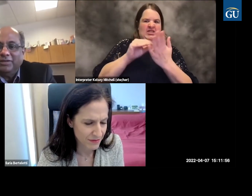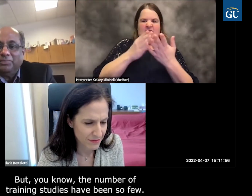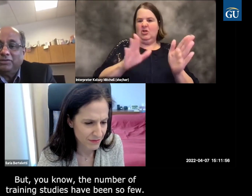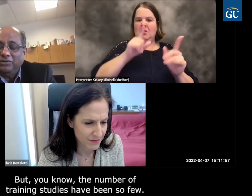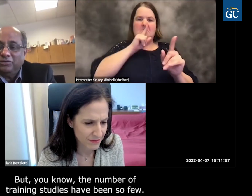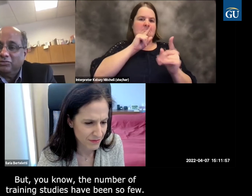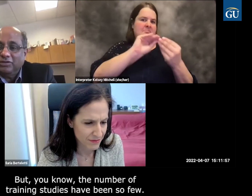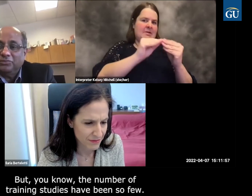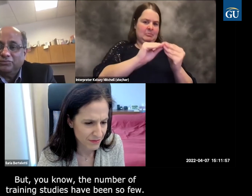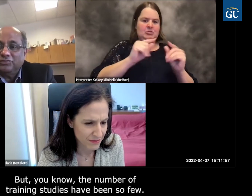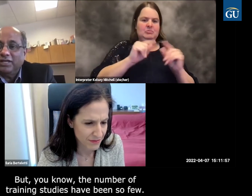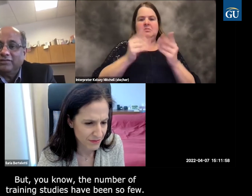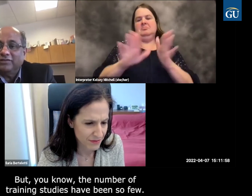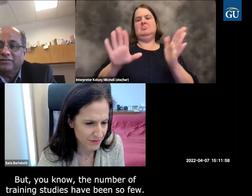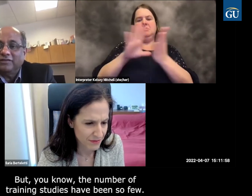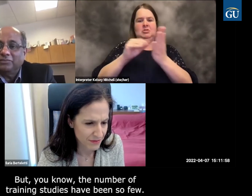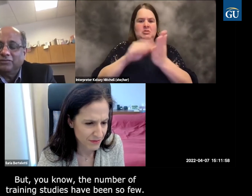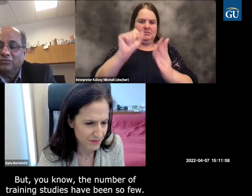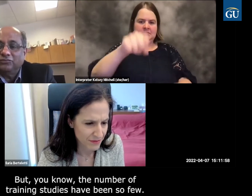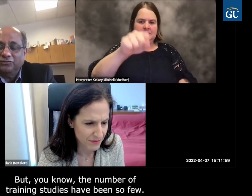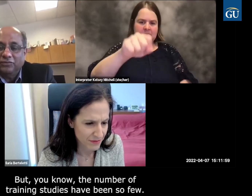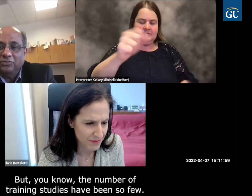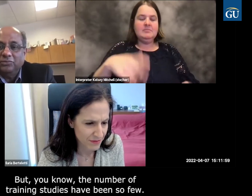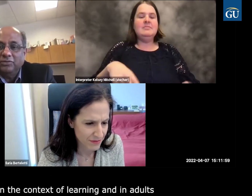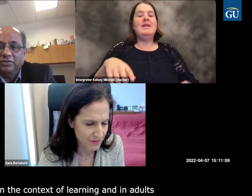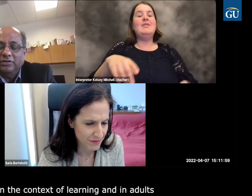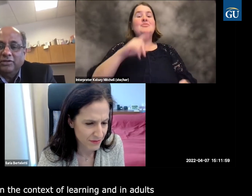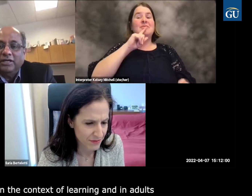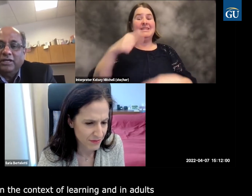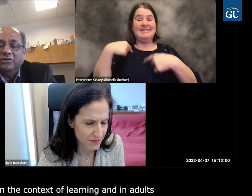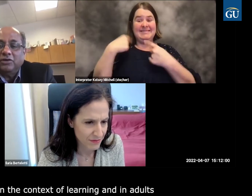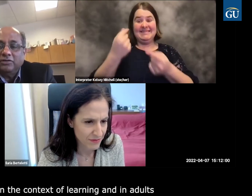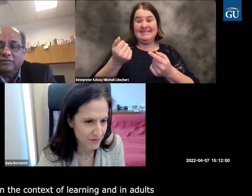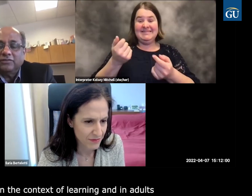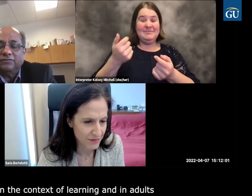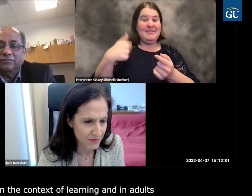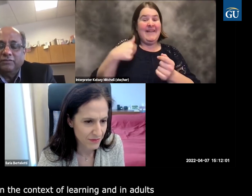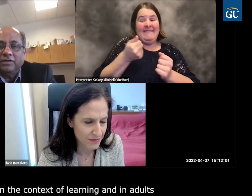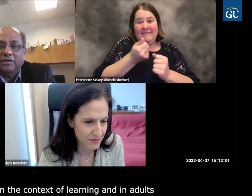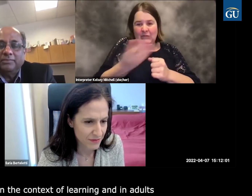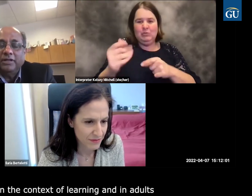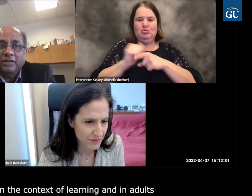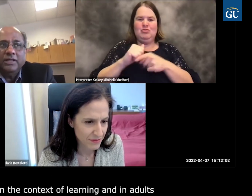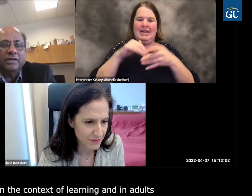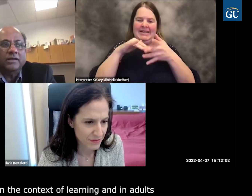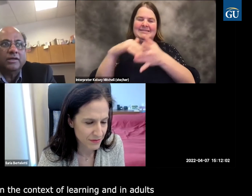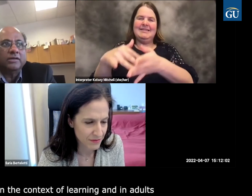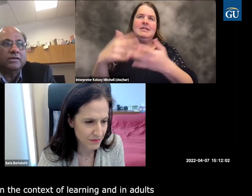but you know the number of training studies have been so few